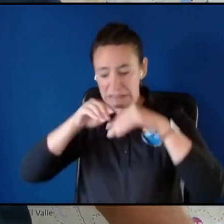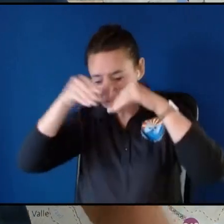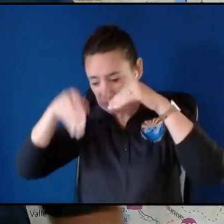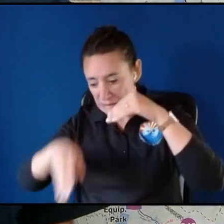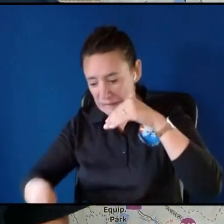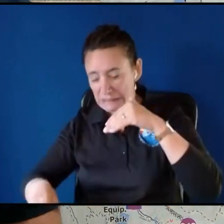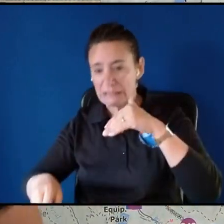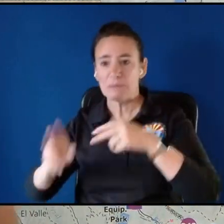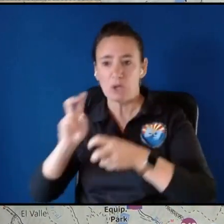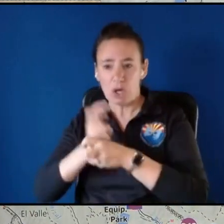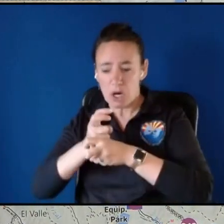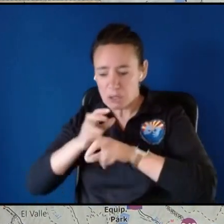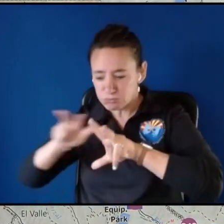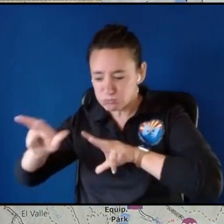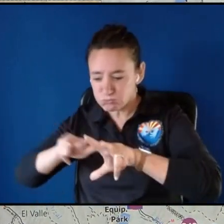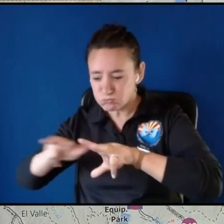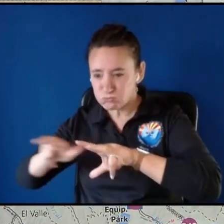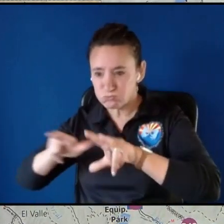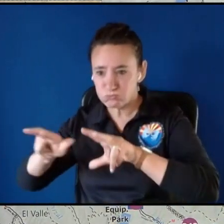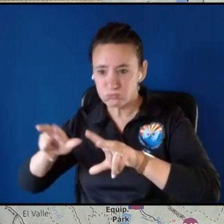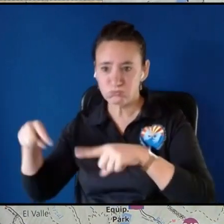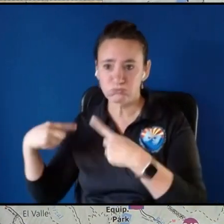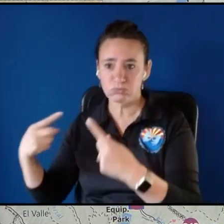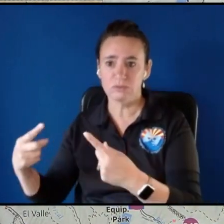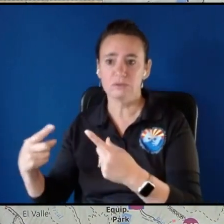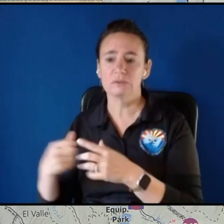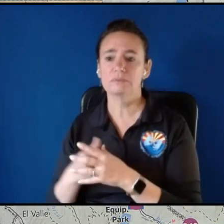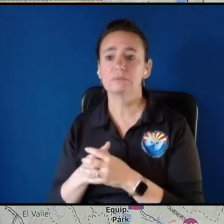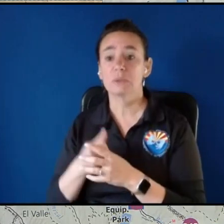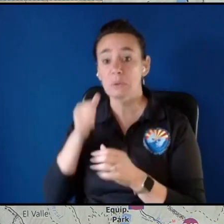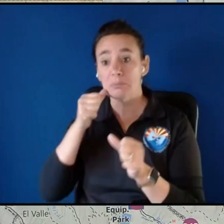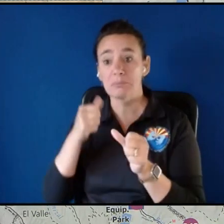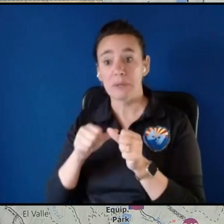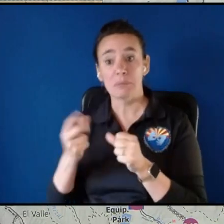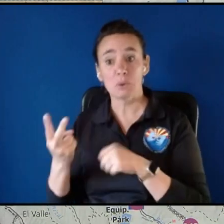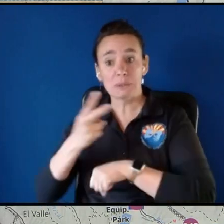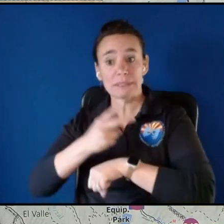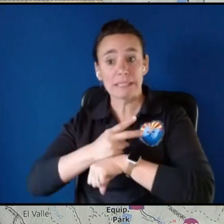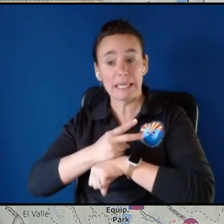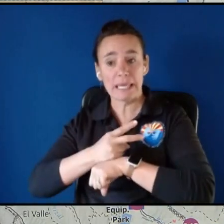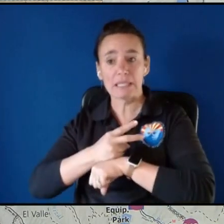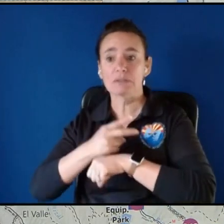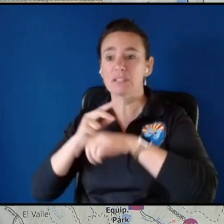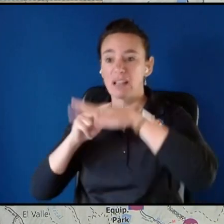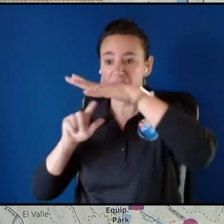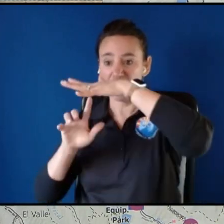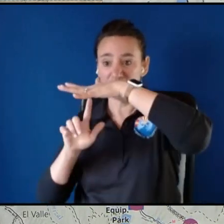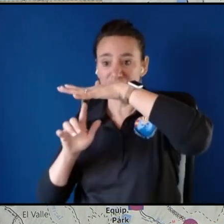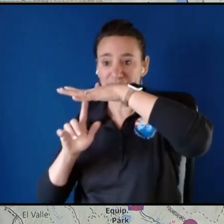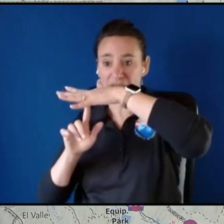So if you remember a couple of days ago, we inserted some repellers out there by Serpent Lake to take a look at